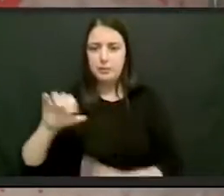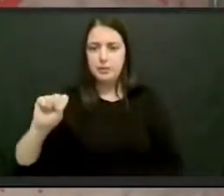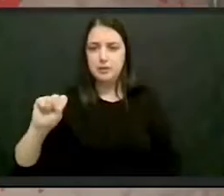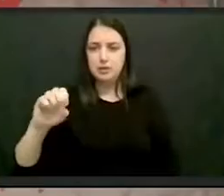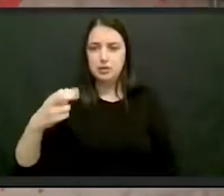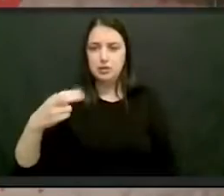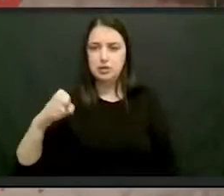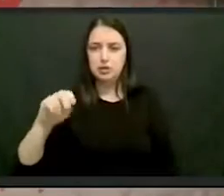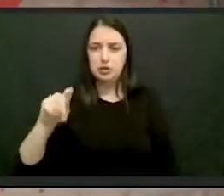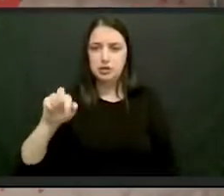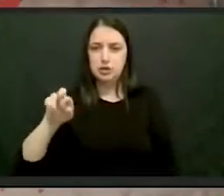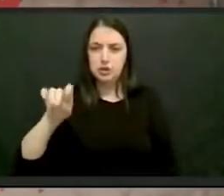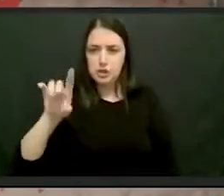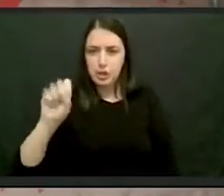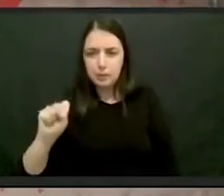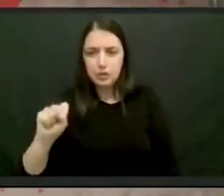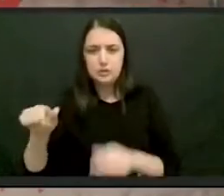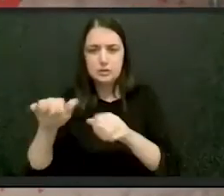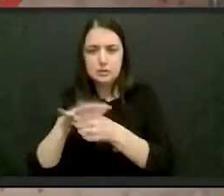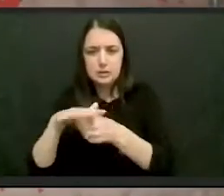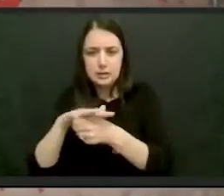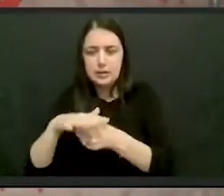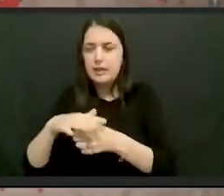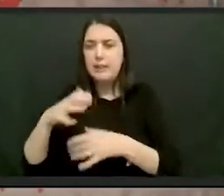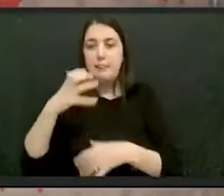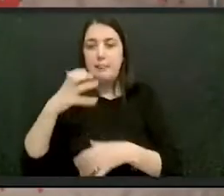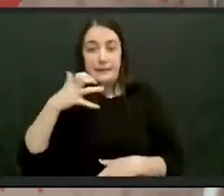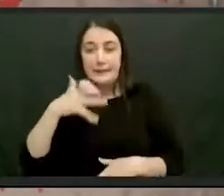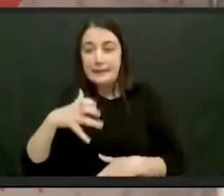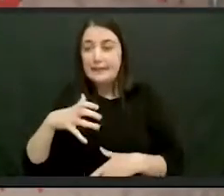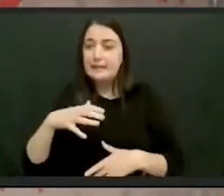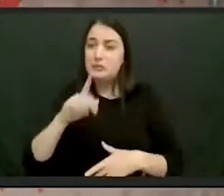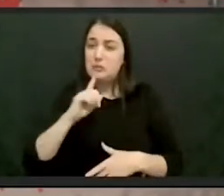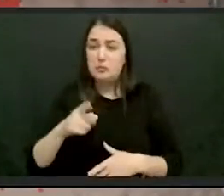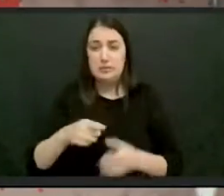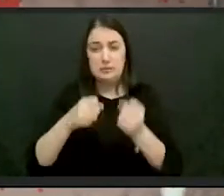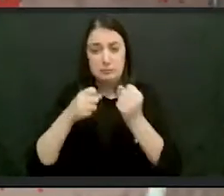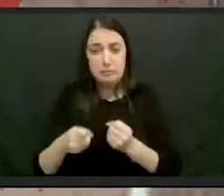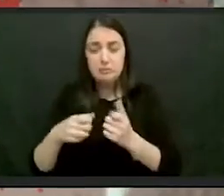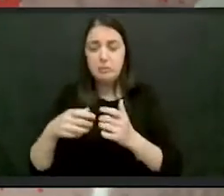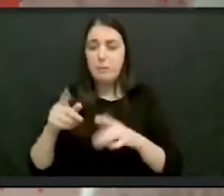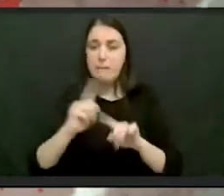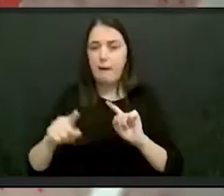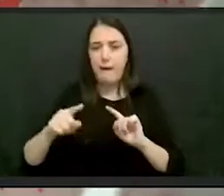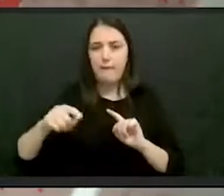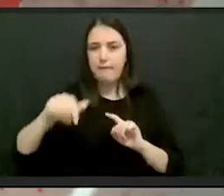some heat signatures that is deep in here. Today, we worked aircraft on this area. We've got crews that hiked up into